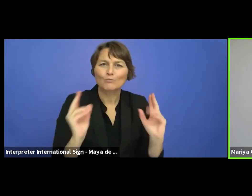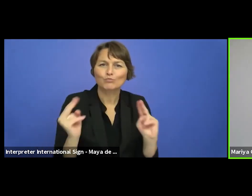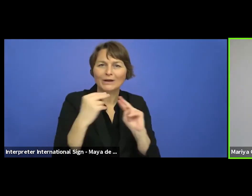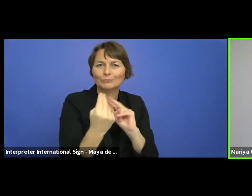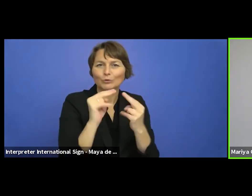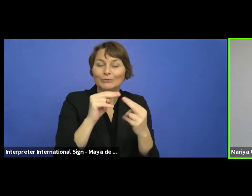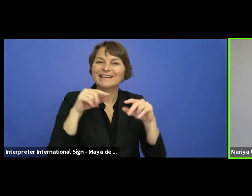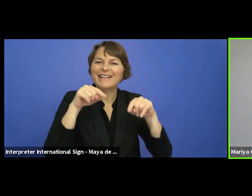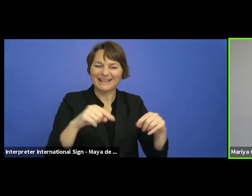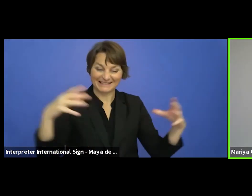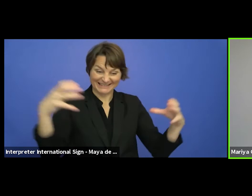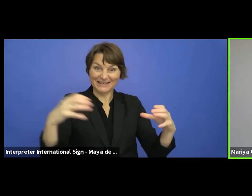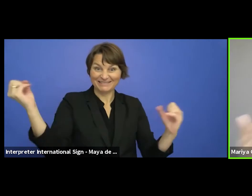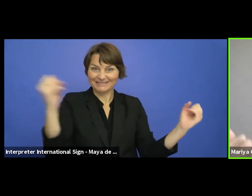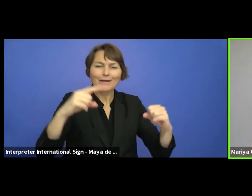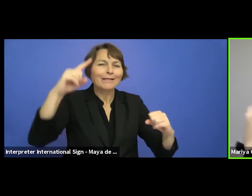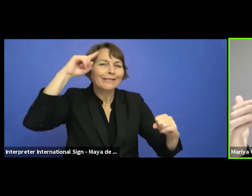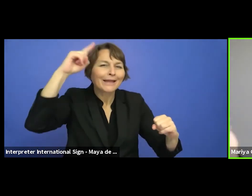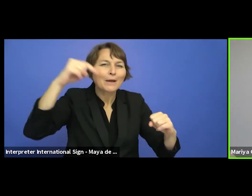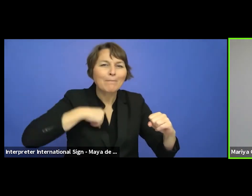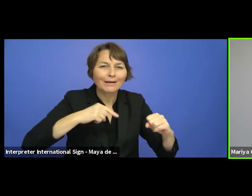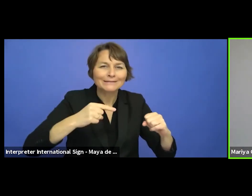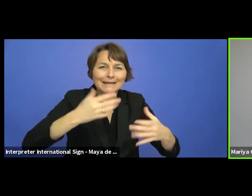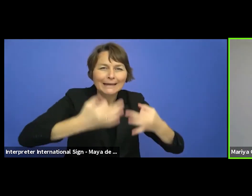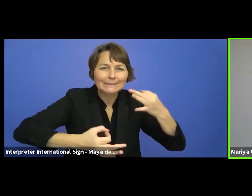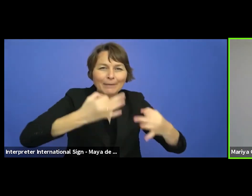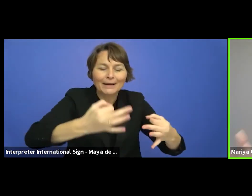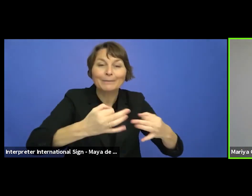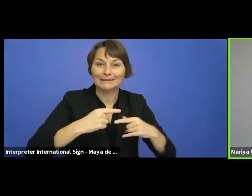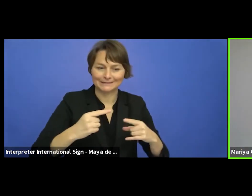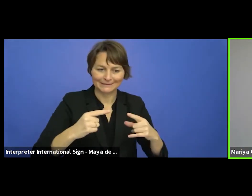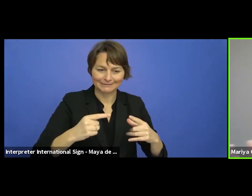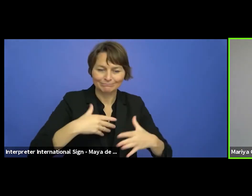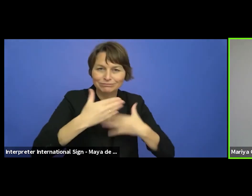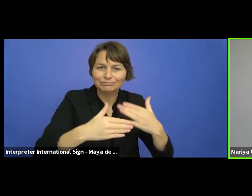The European Bauhaus will be rolled out in three phases: a design phase, a delivery